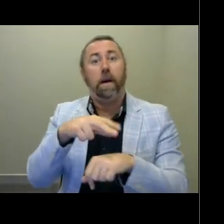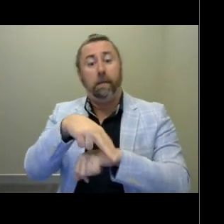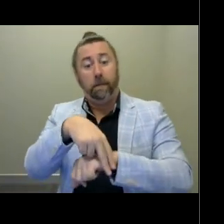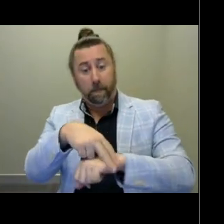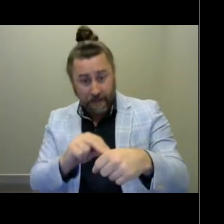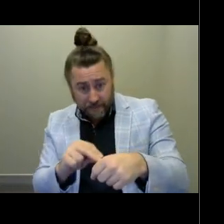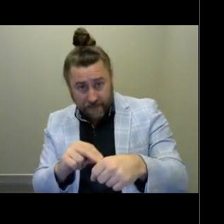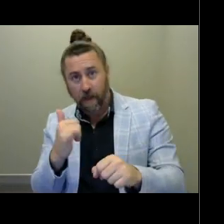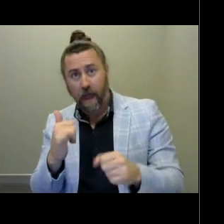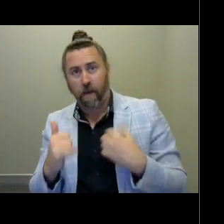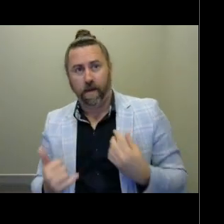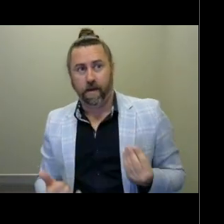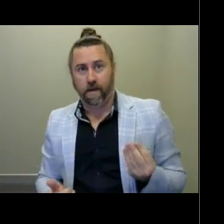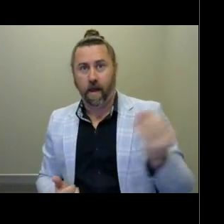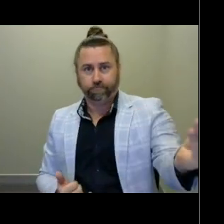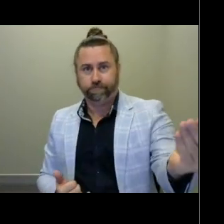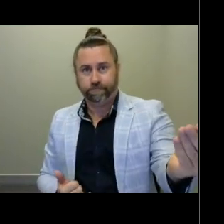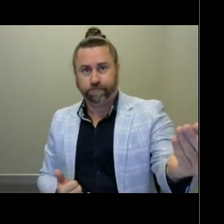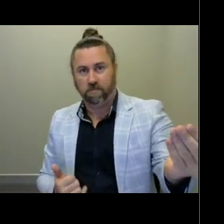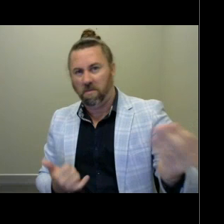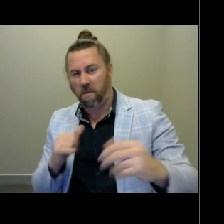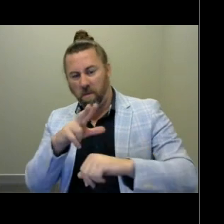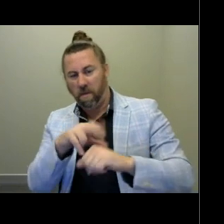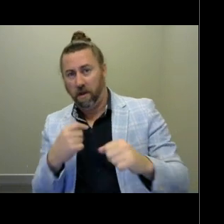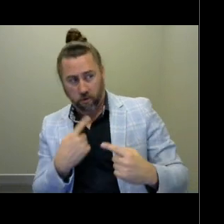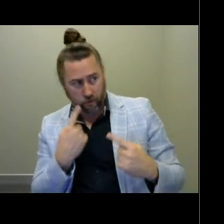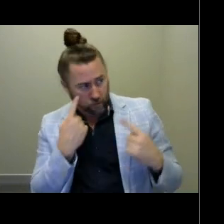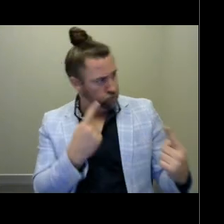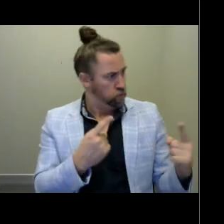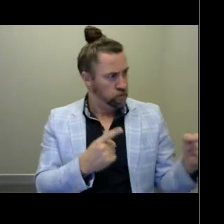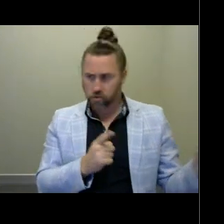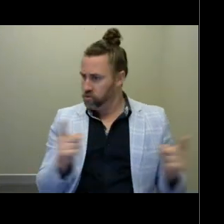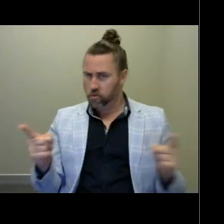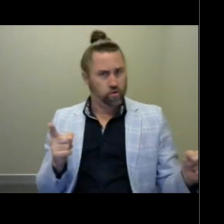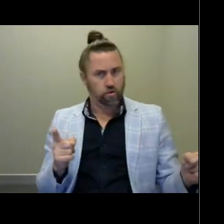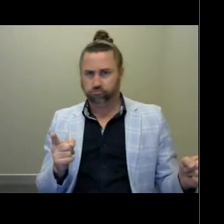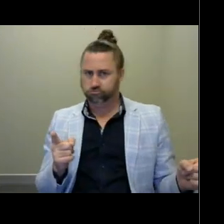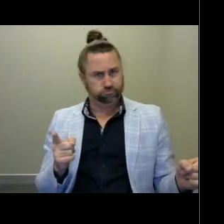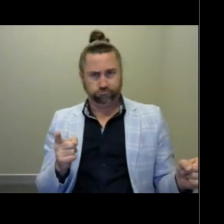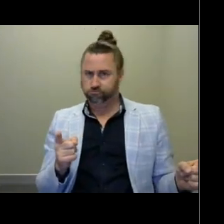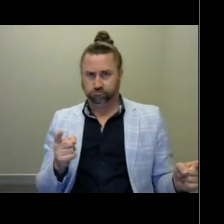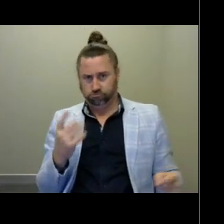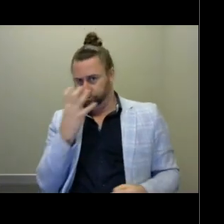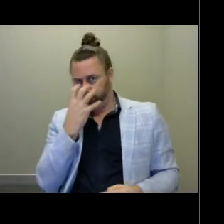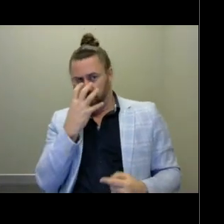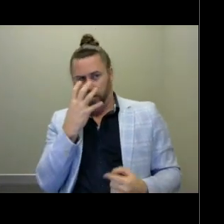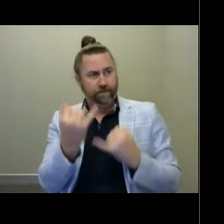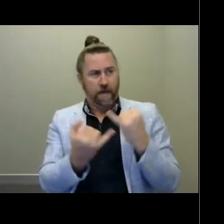in place if they've attended an incident and they think we really need to put some protection in place now.